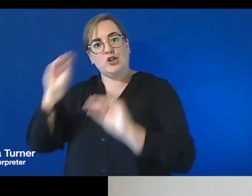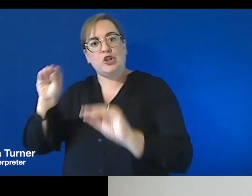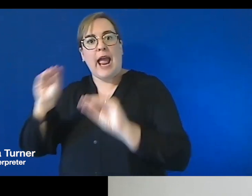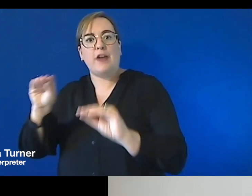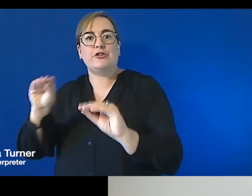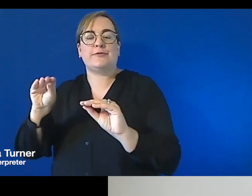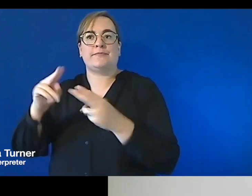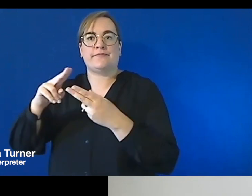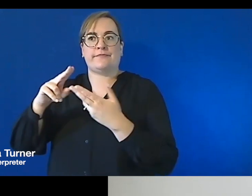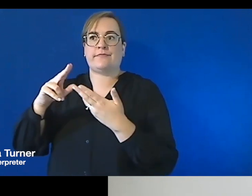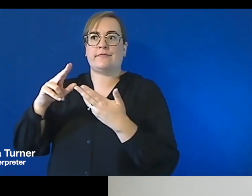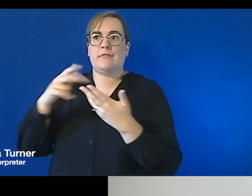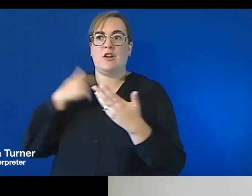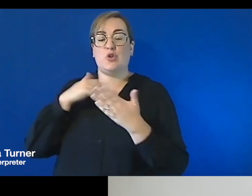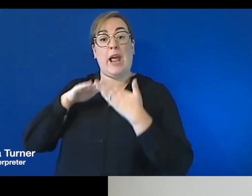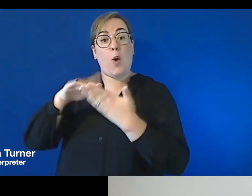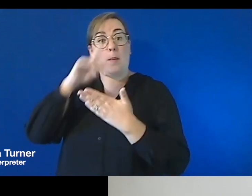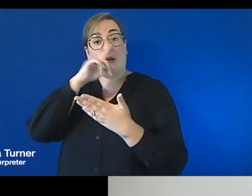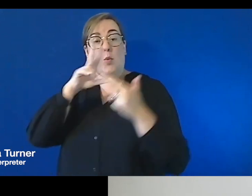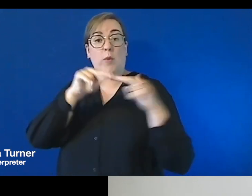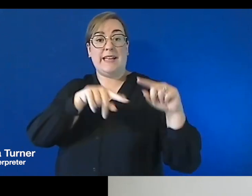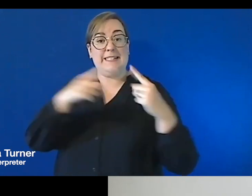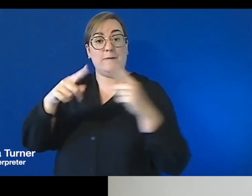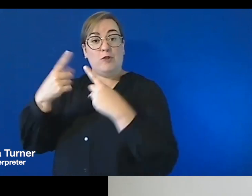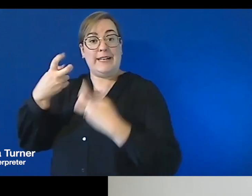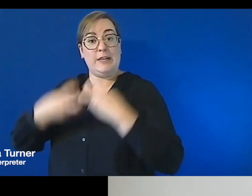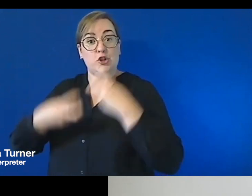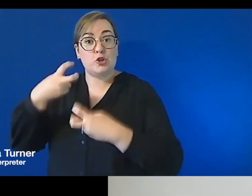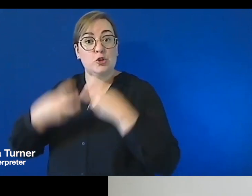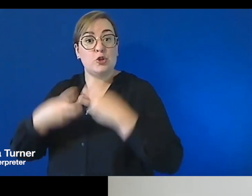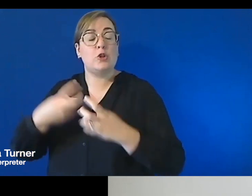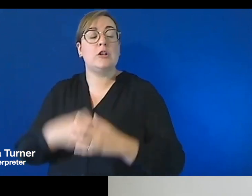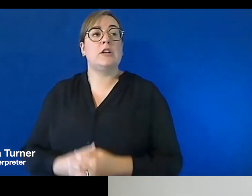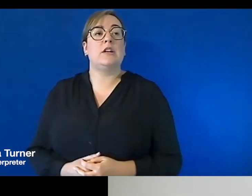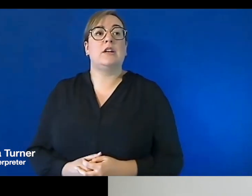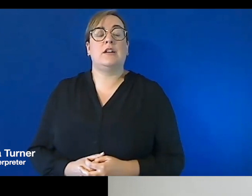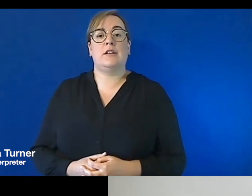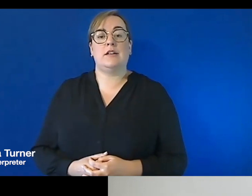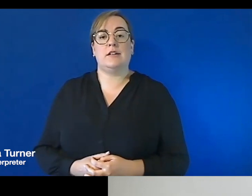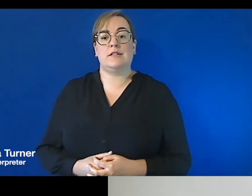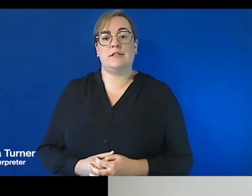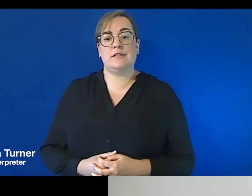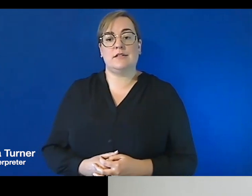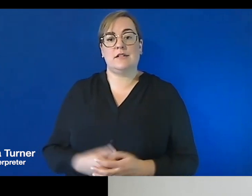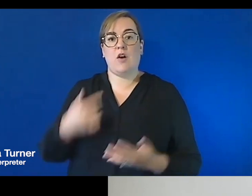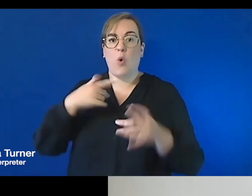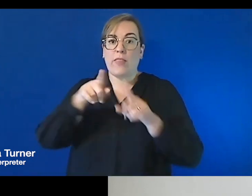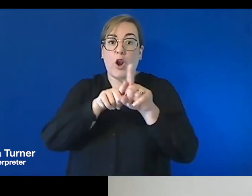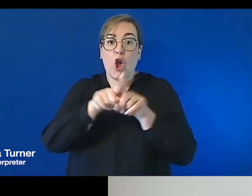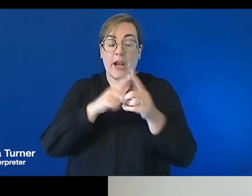disorders or healthy ones who just would love to empower the learning process. So actually it was a